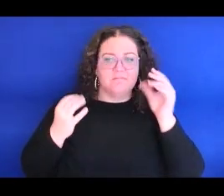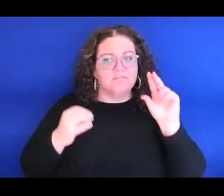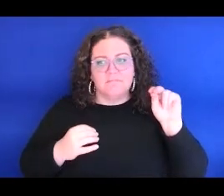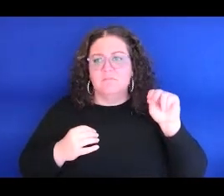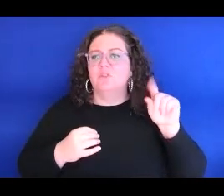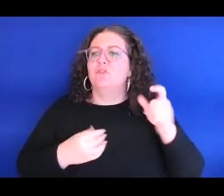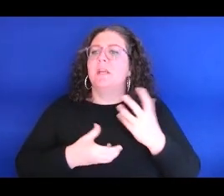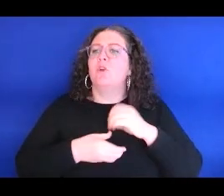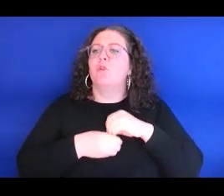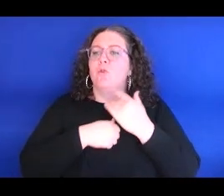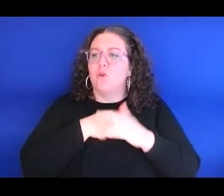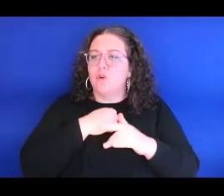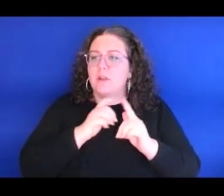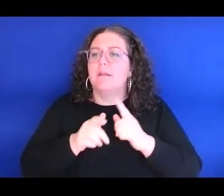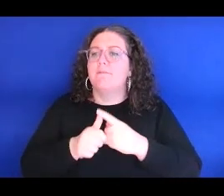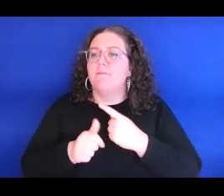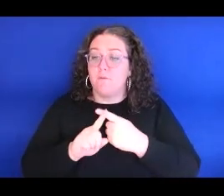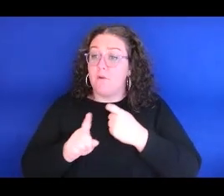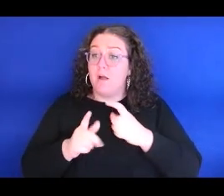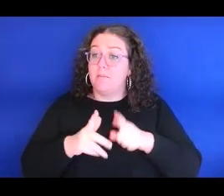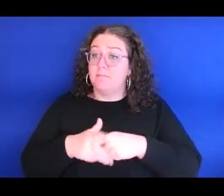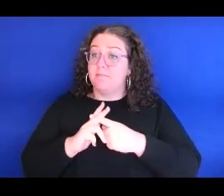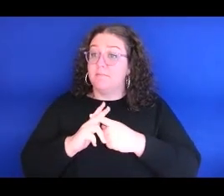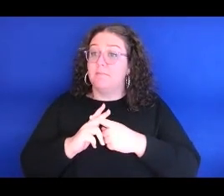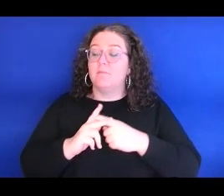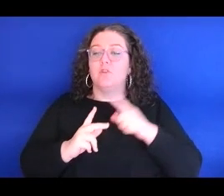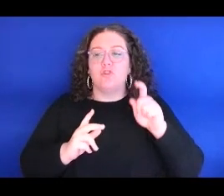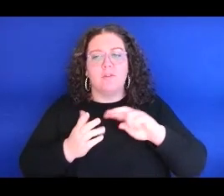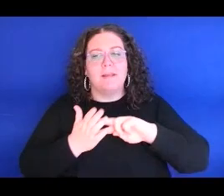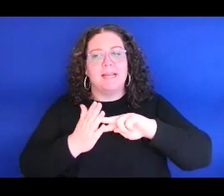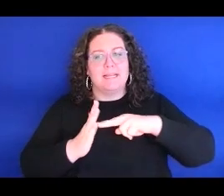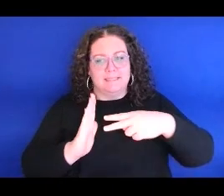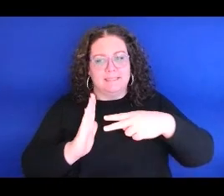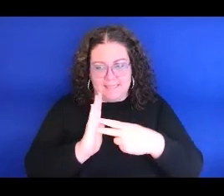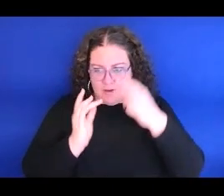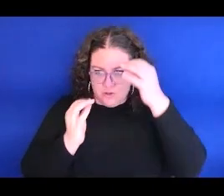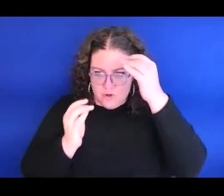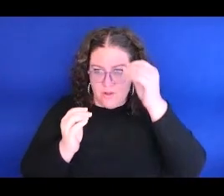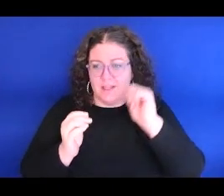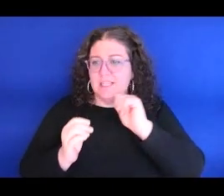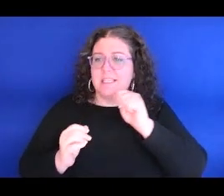when it’s intentional, not reactive. To support that planning process,